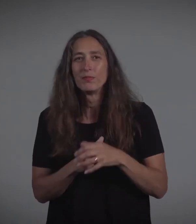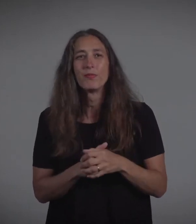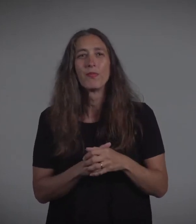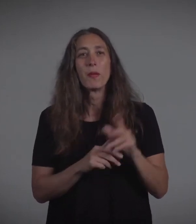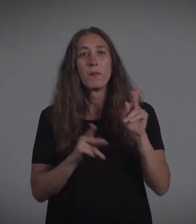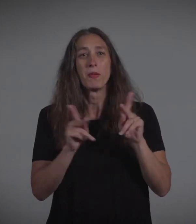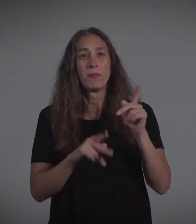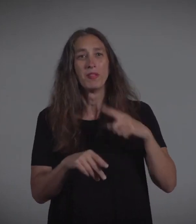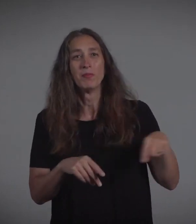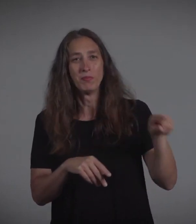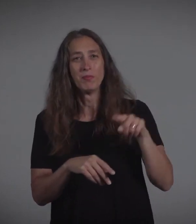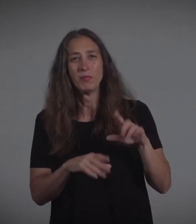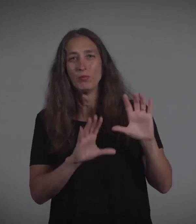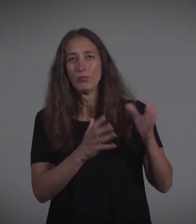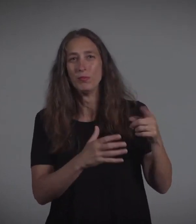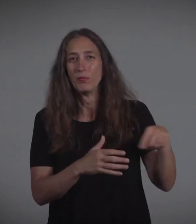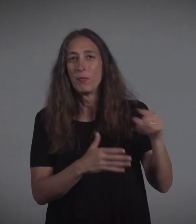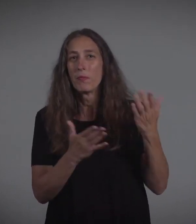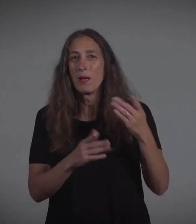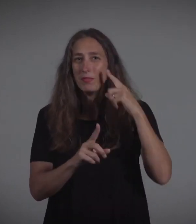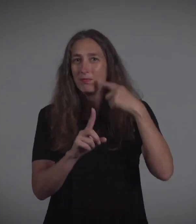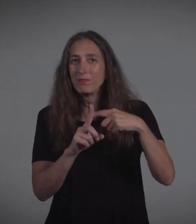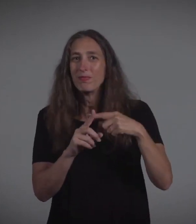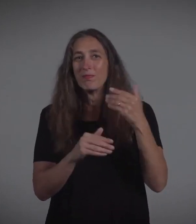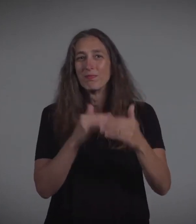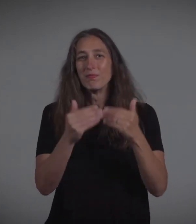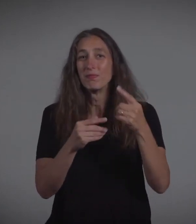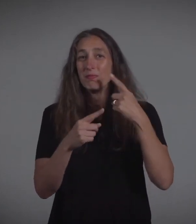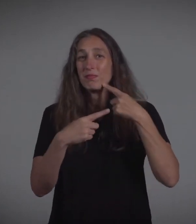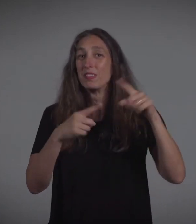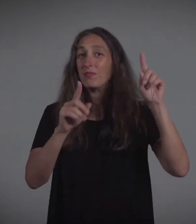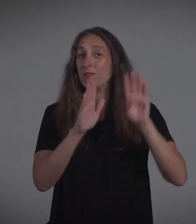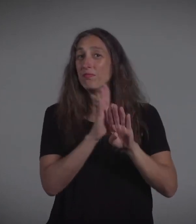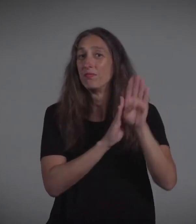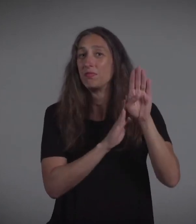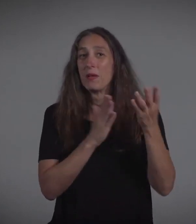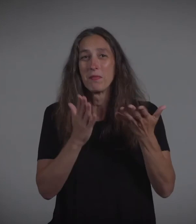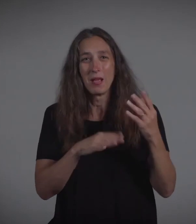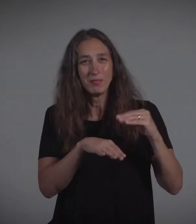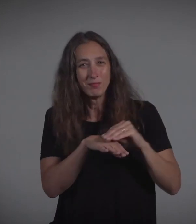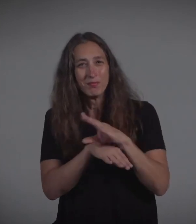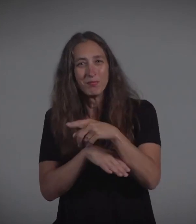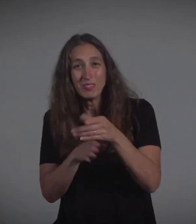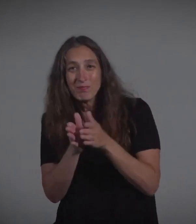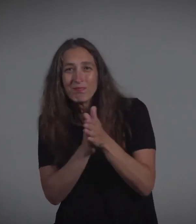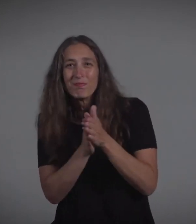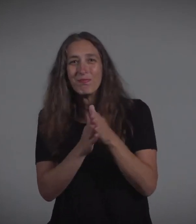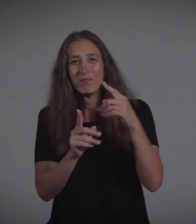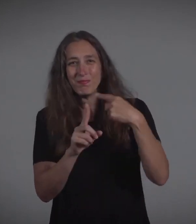Some of them have successfully come out the other side and can keep you positive and focused on the future.